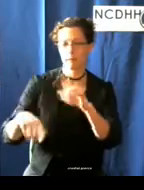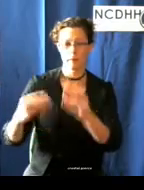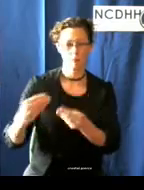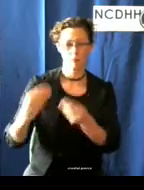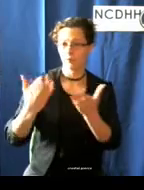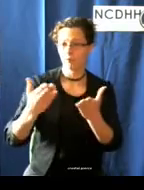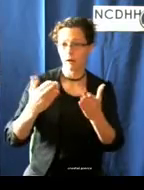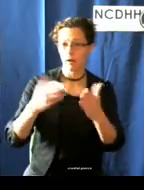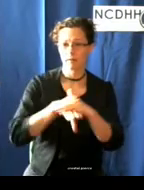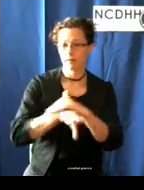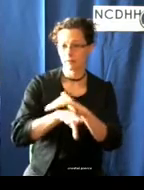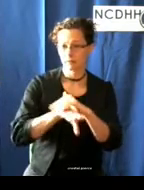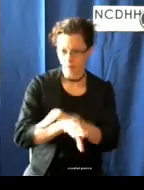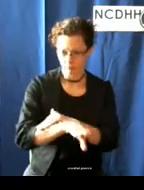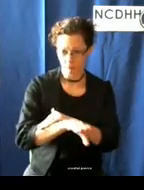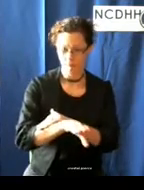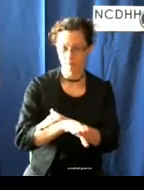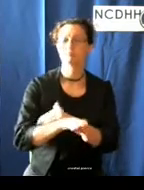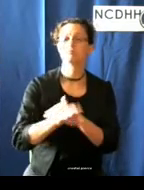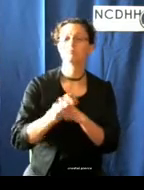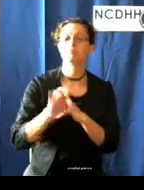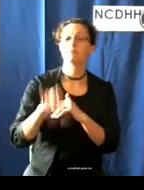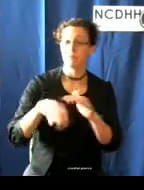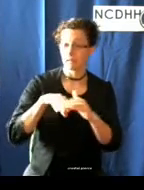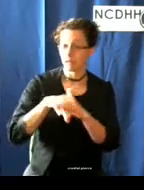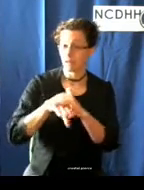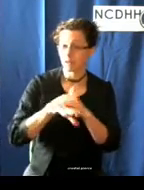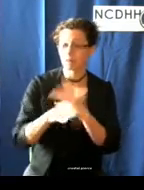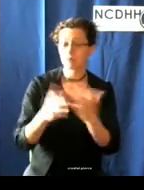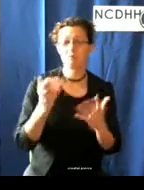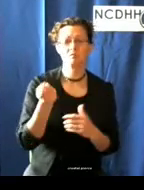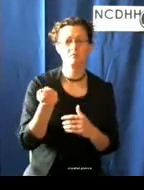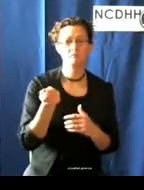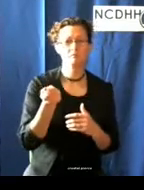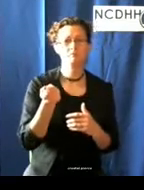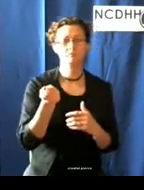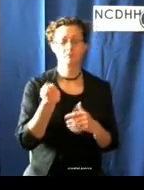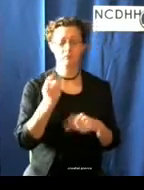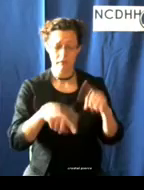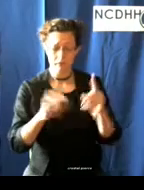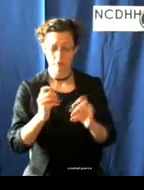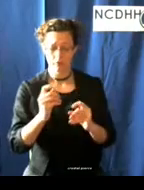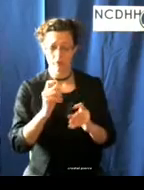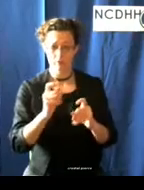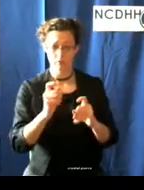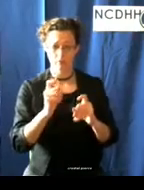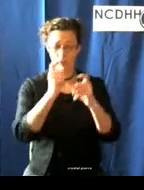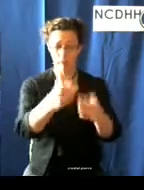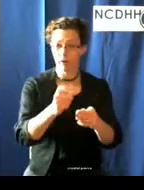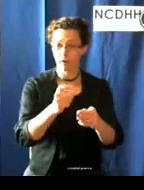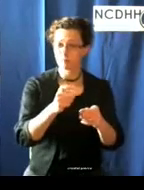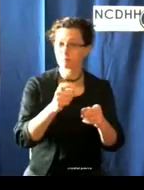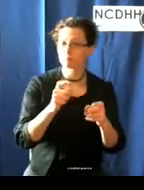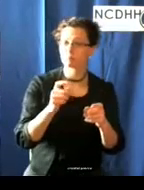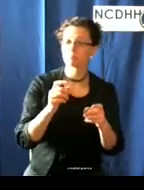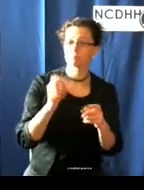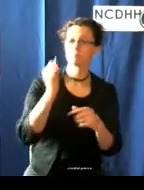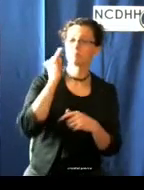AND THEY MAY PROVIDE NOT ACCESS IN A COUPLE OF SITUATIONS AND WHAT THEY WOULD NOT PROVIDE ACCOMMODATIONS THAT WOULD FUNDAMENTALLY